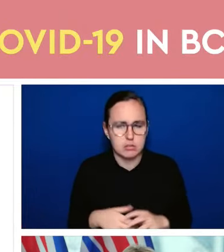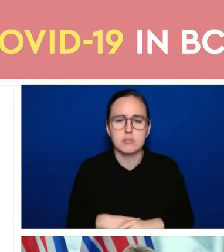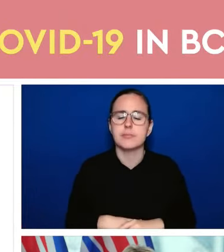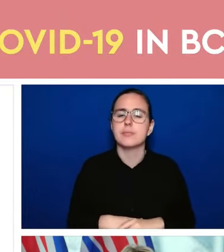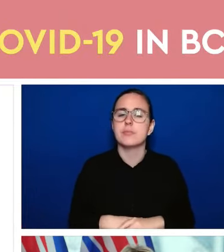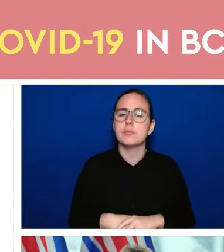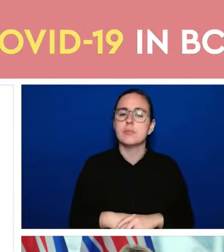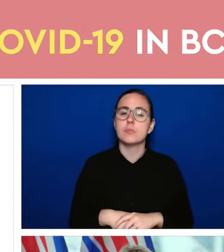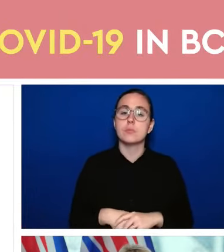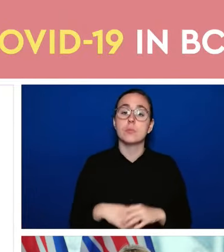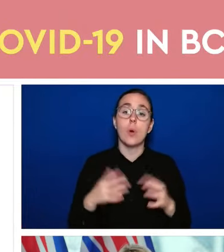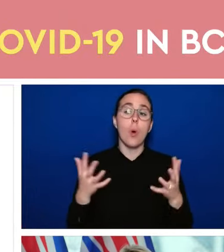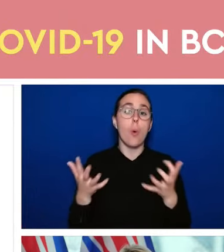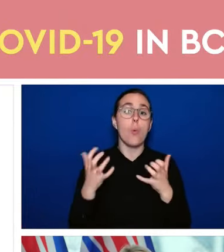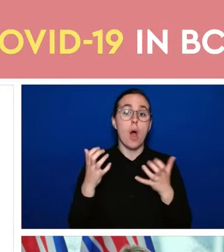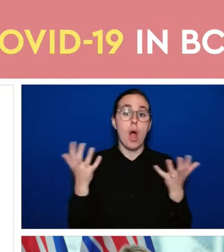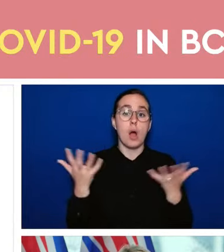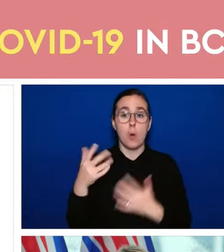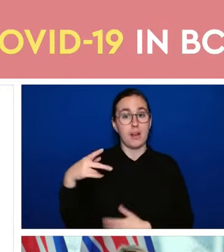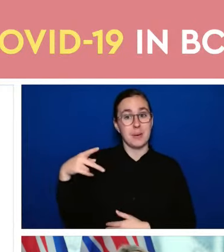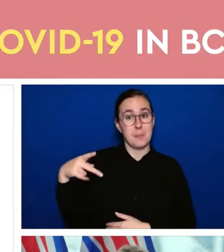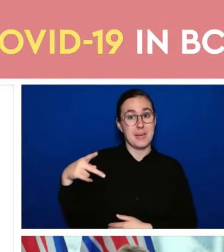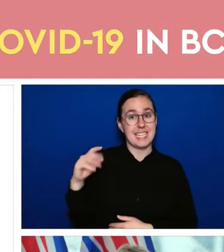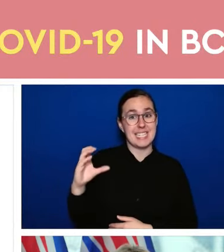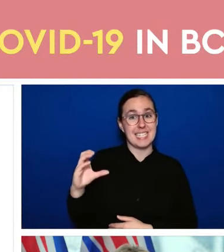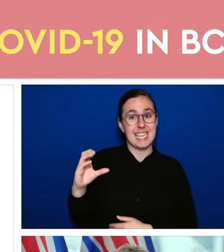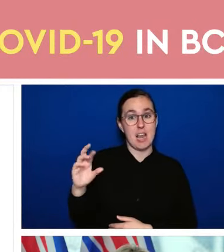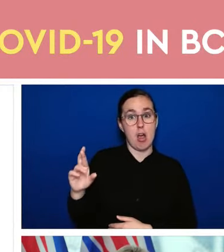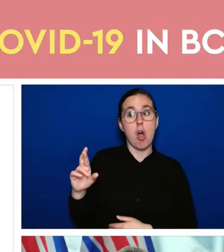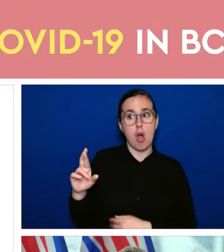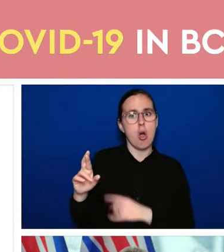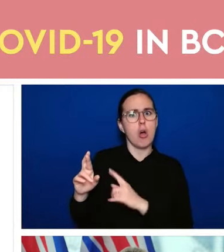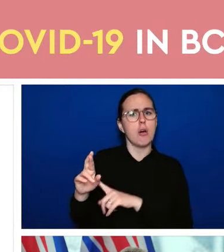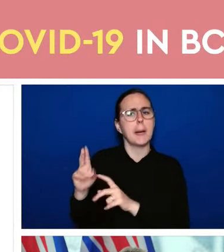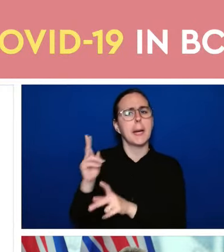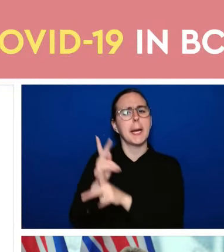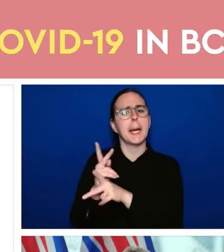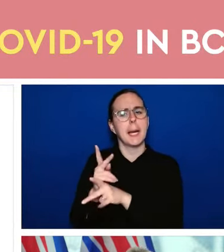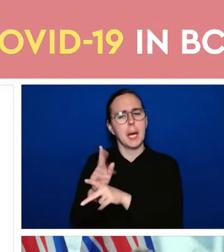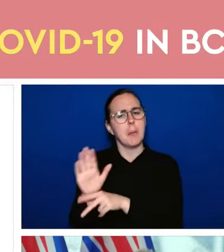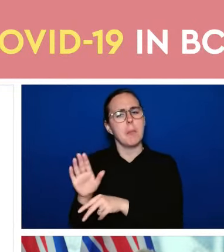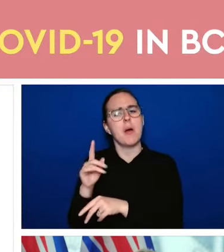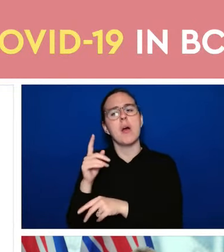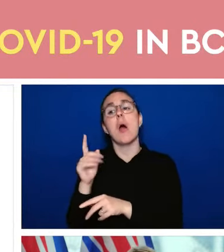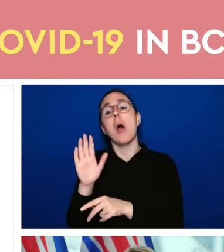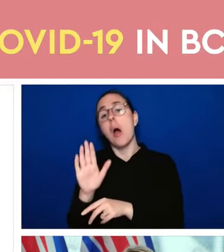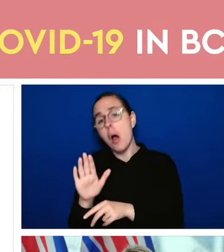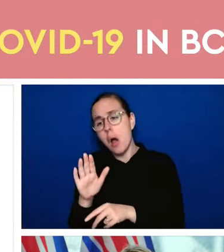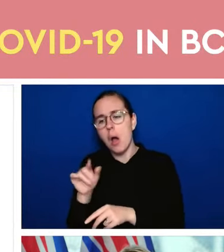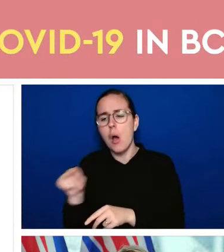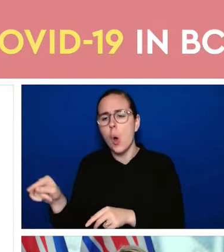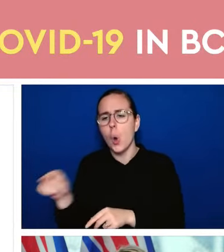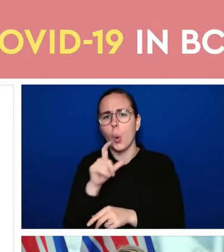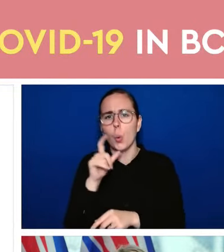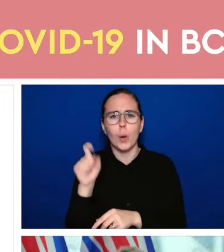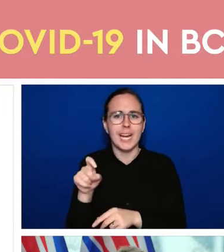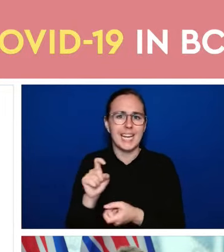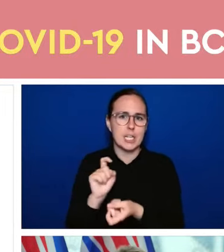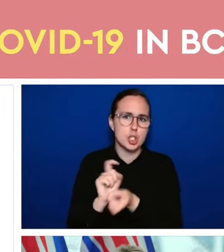PCR testing available to people where it might affect your treatment whether you're going to get into hospital or not. And